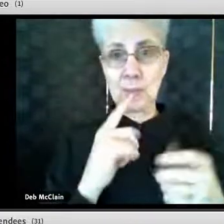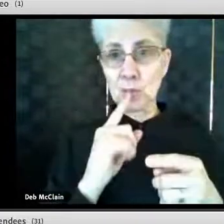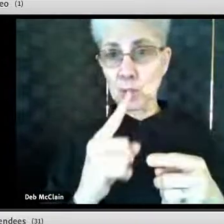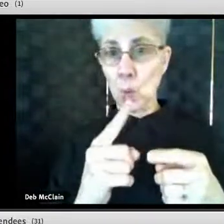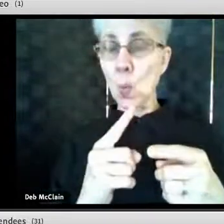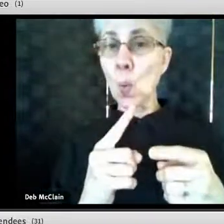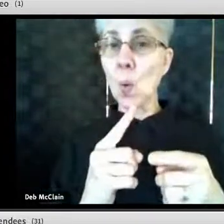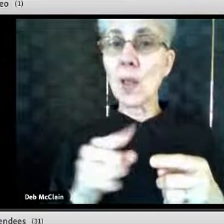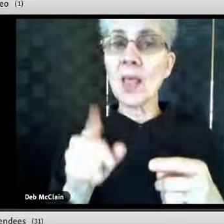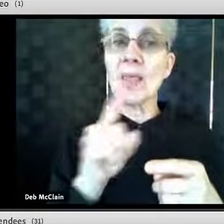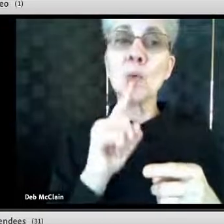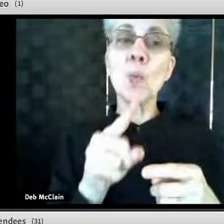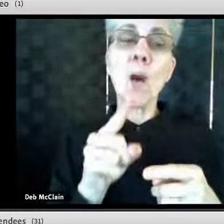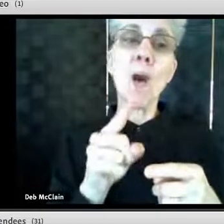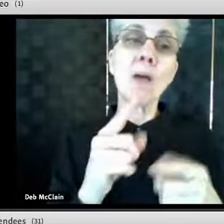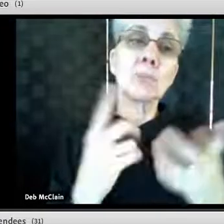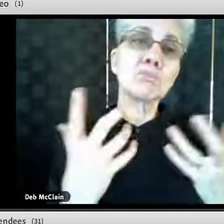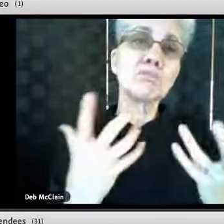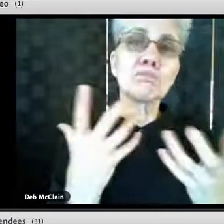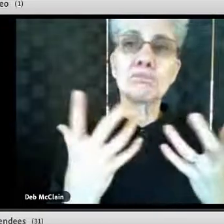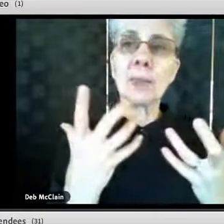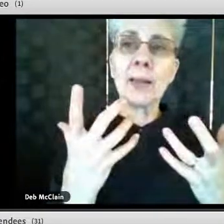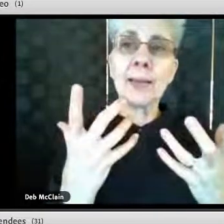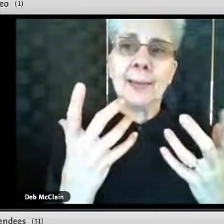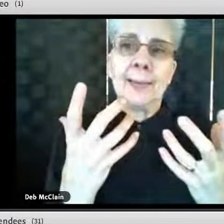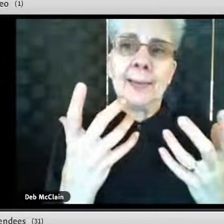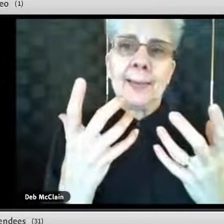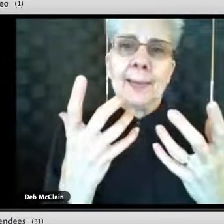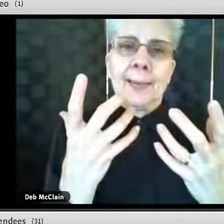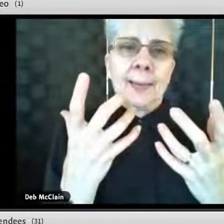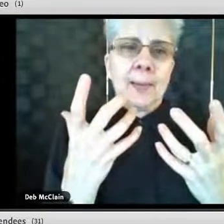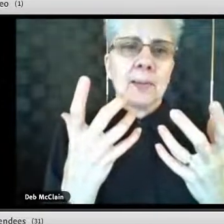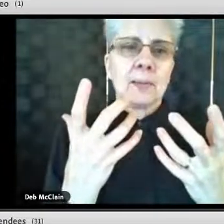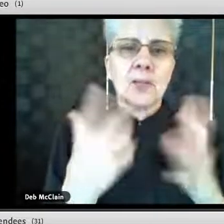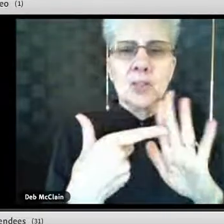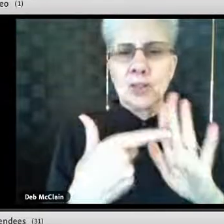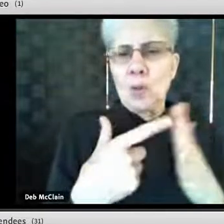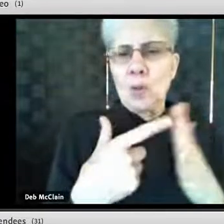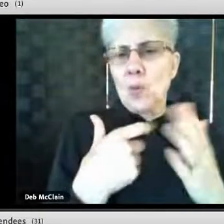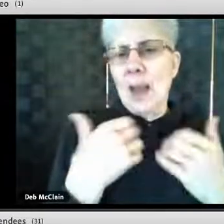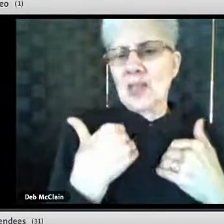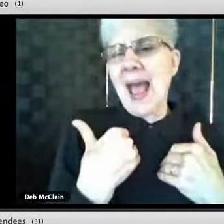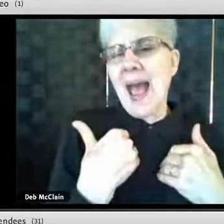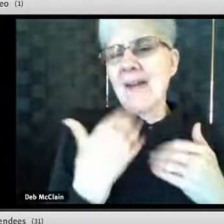so you need to make sure these reflect what you actually have,